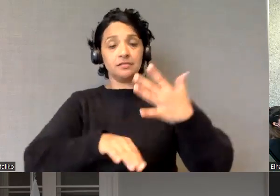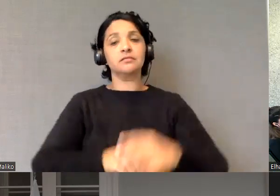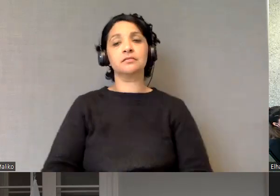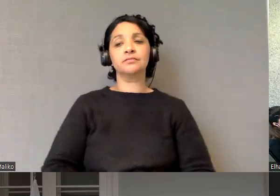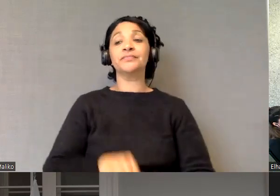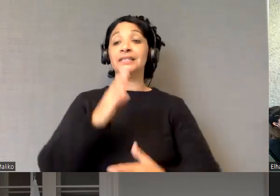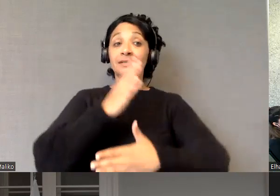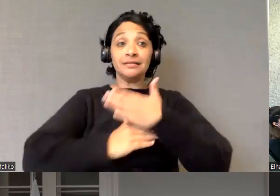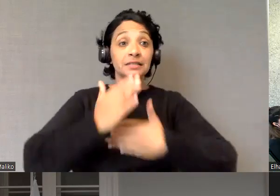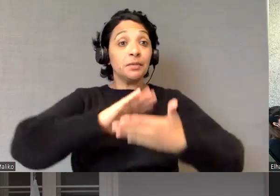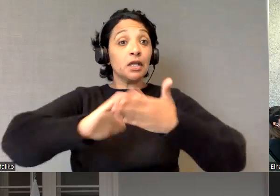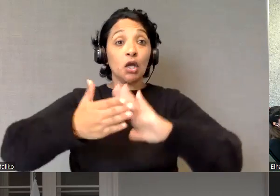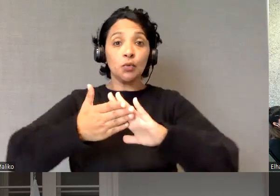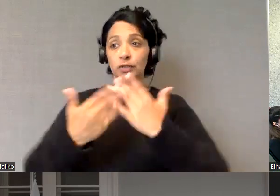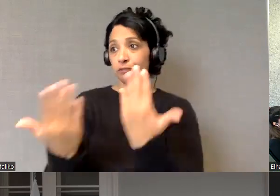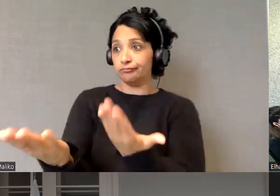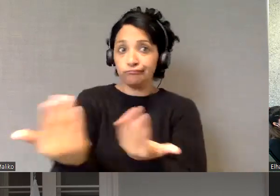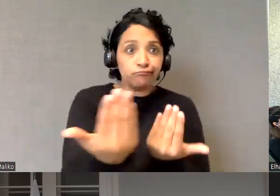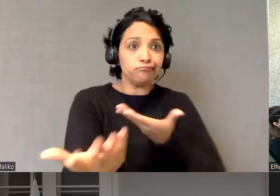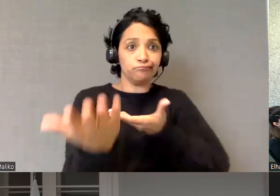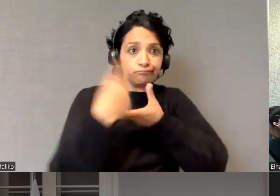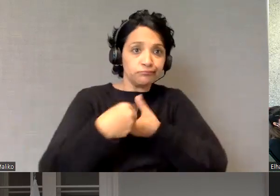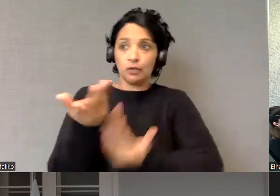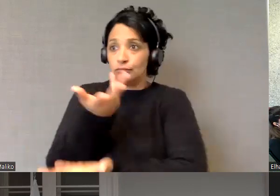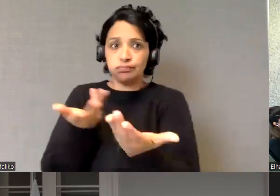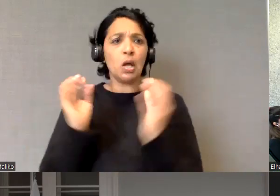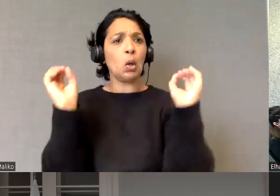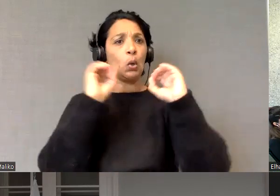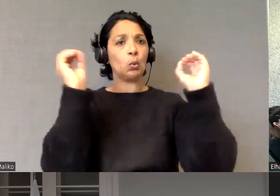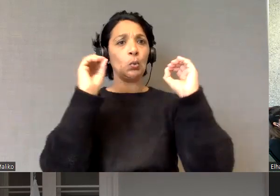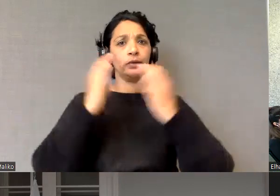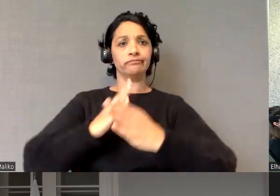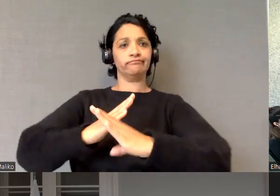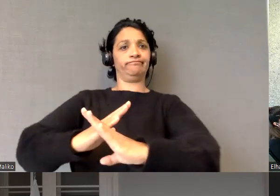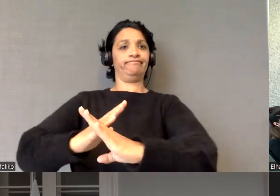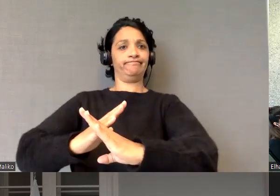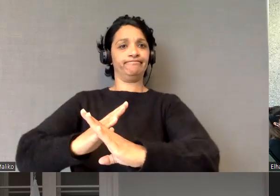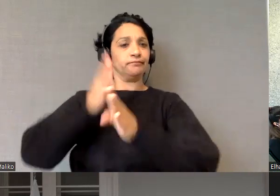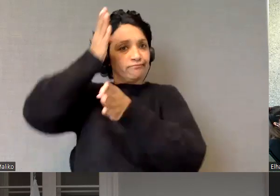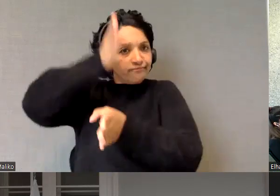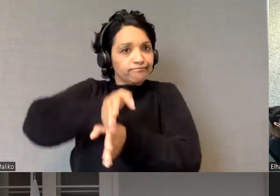I mean, I think this has been the theme throughout, just really running through and I think encompassed